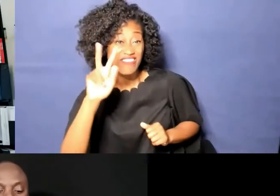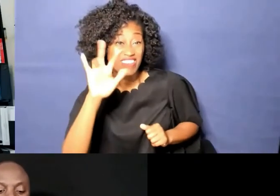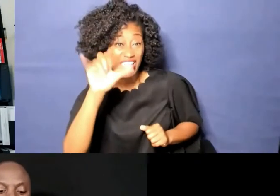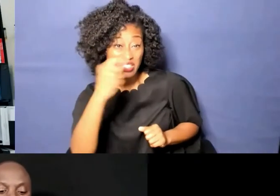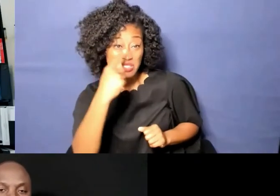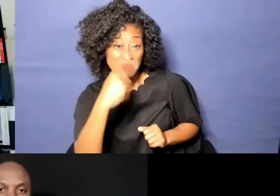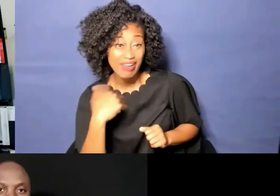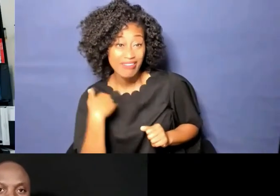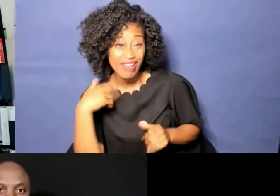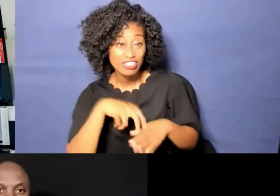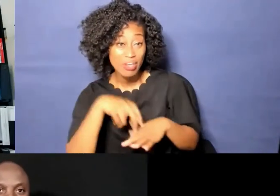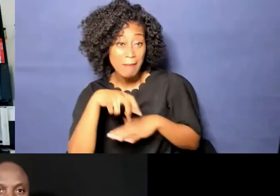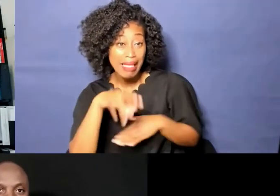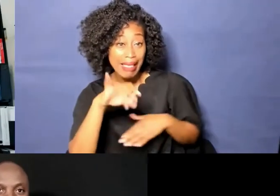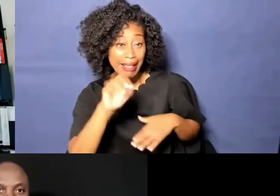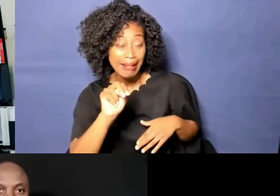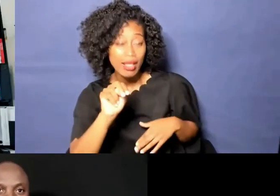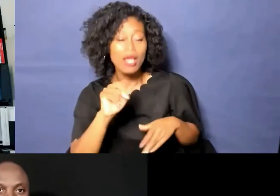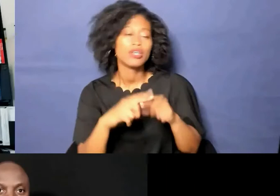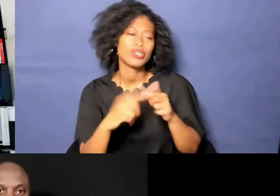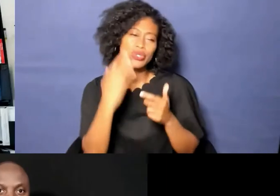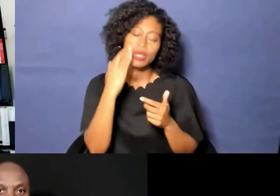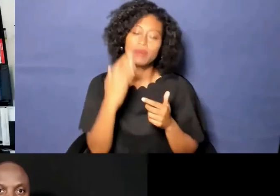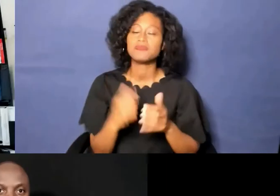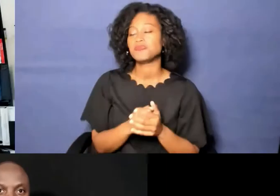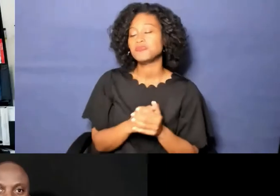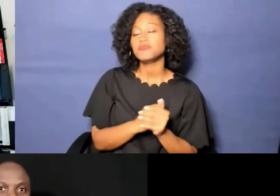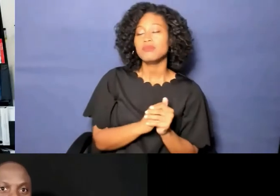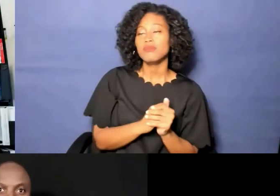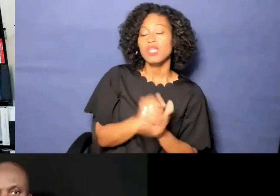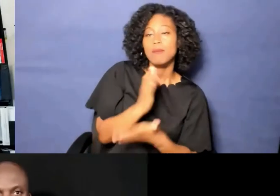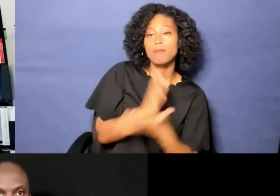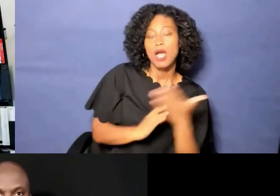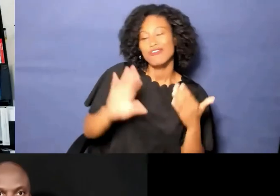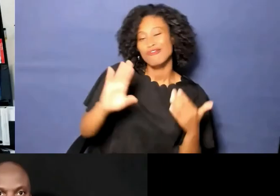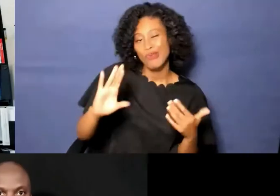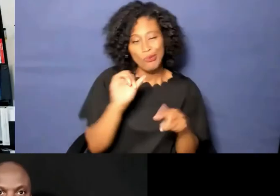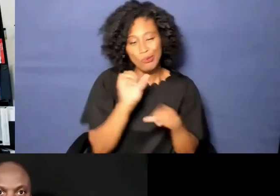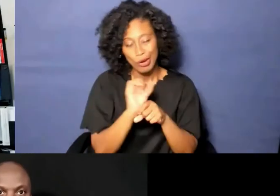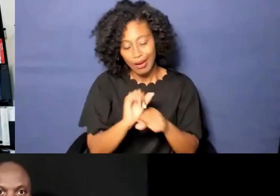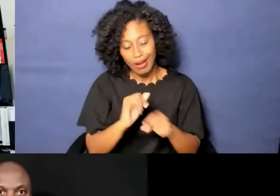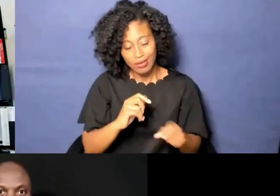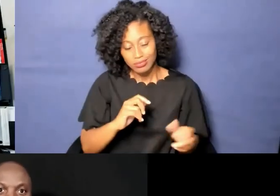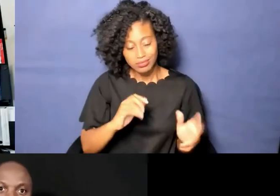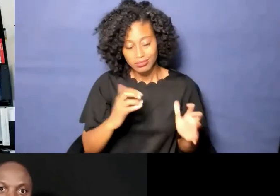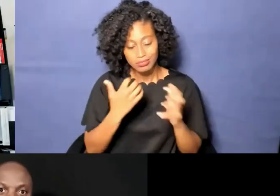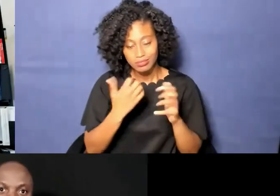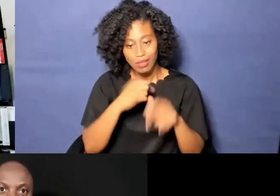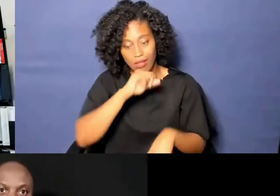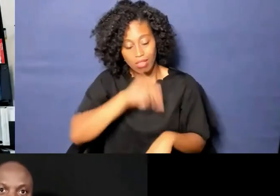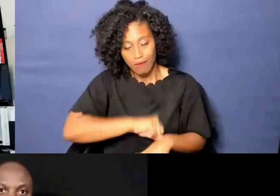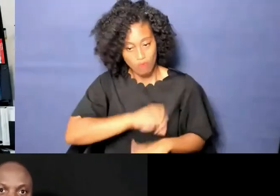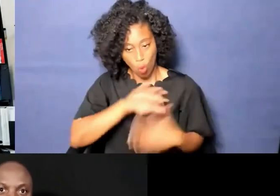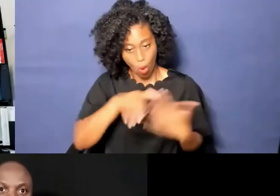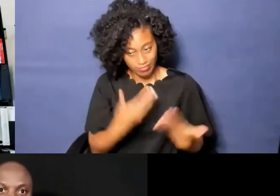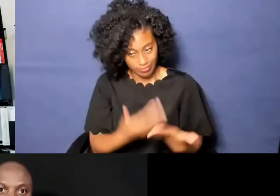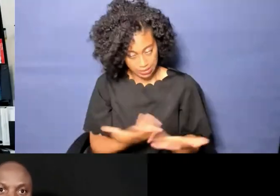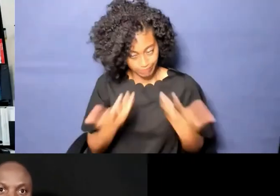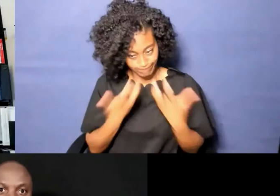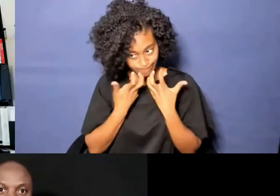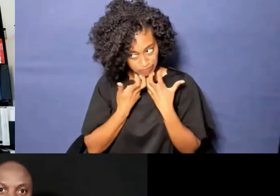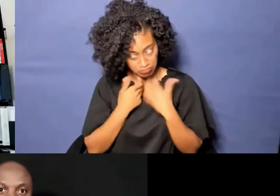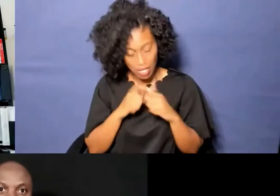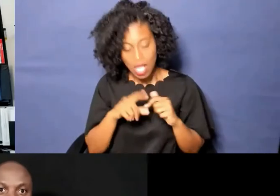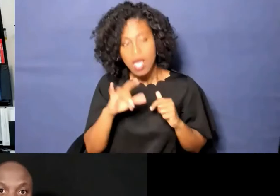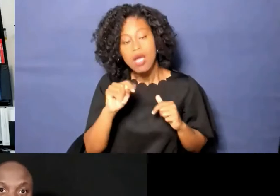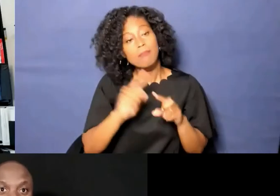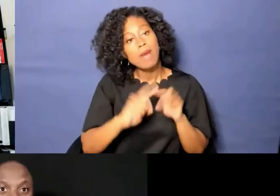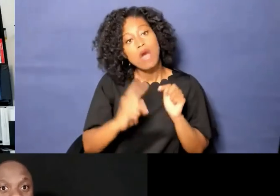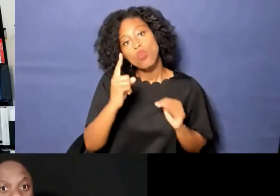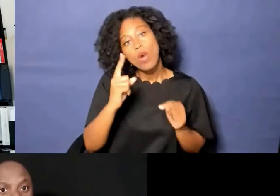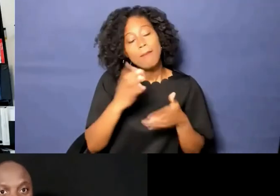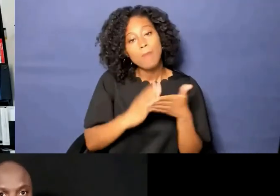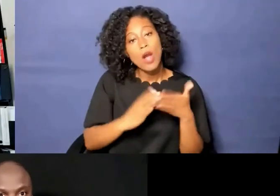love your body of work, I love all of this. But one important focus is on diversity and democracy.